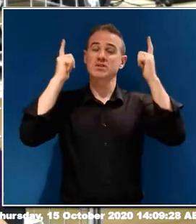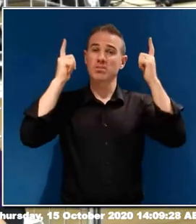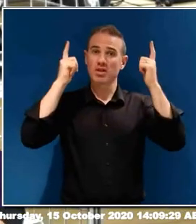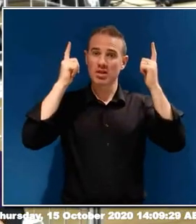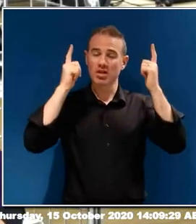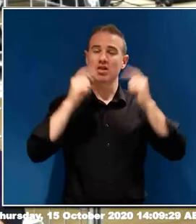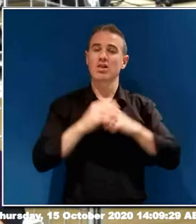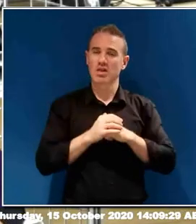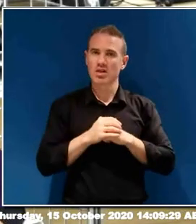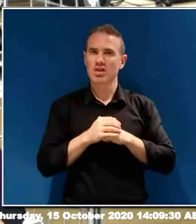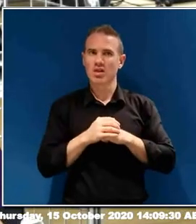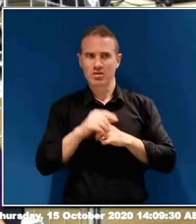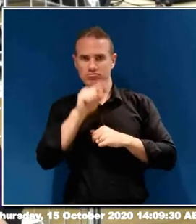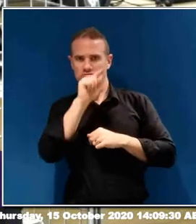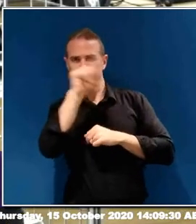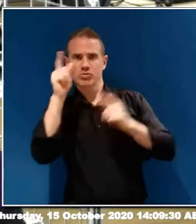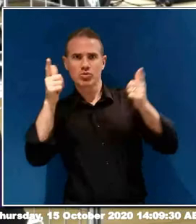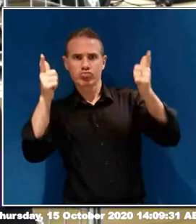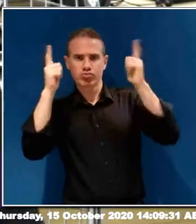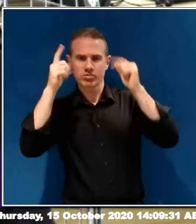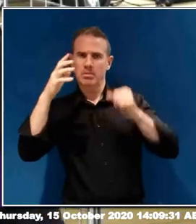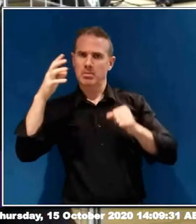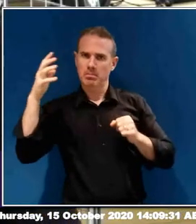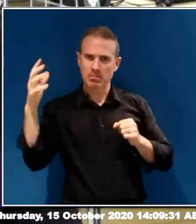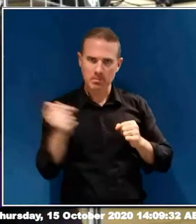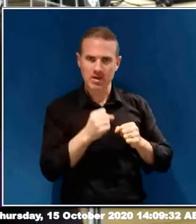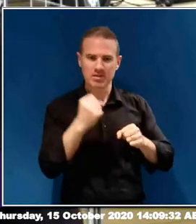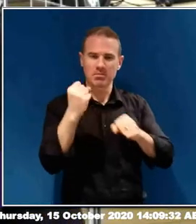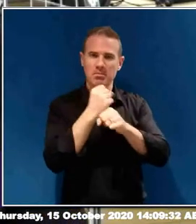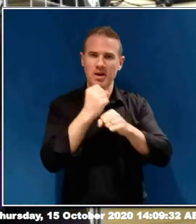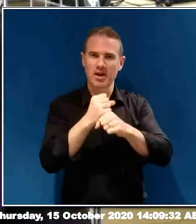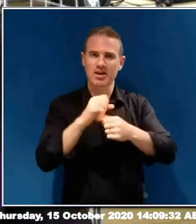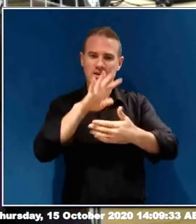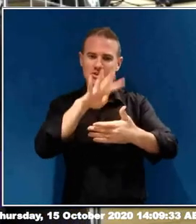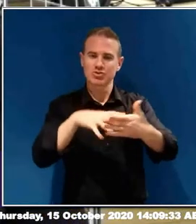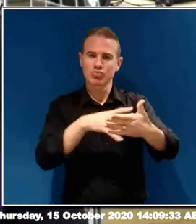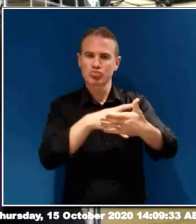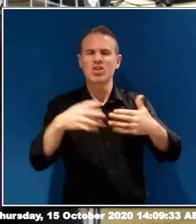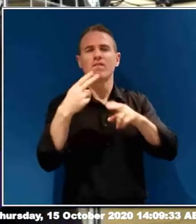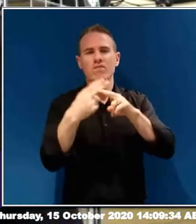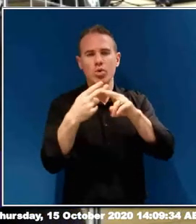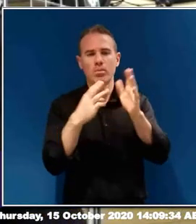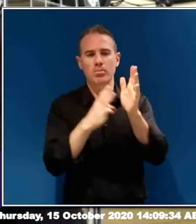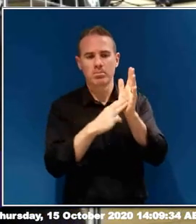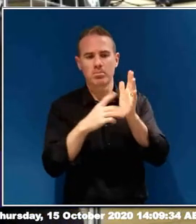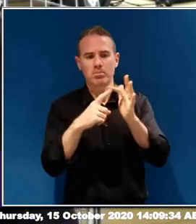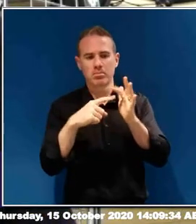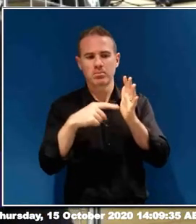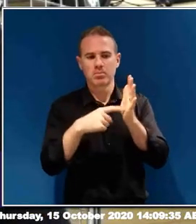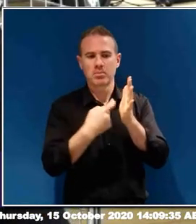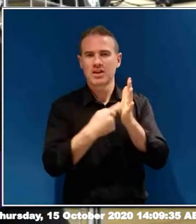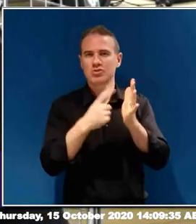this is principals in the metropolitan region, being required to submit a spreadsheet to Regional Office